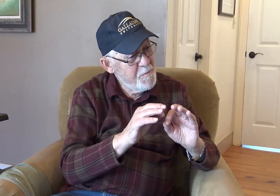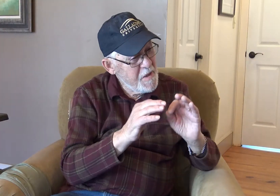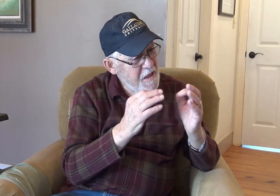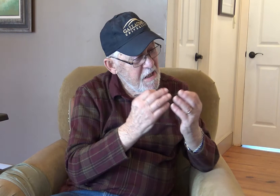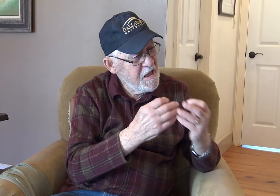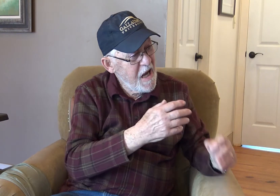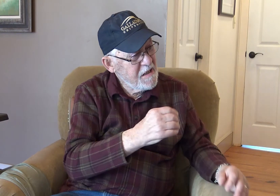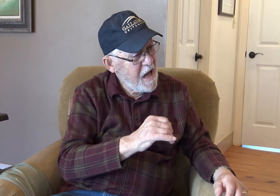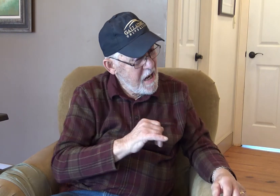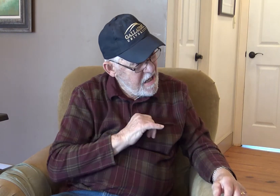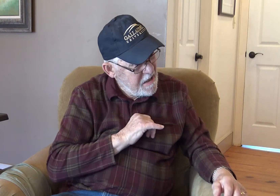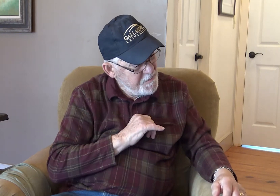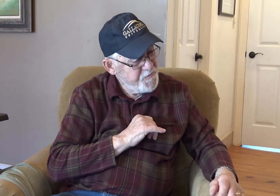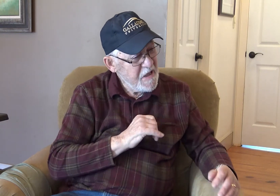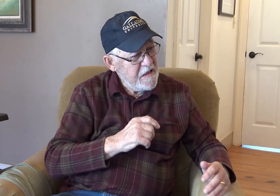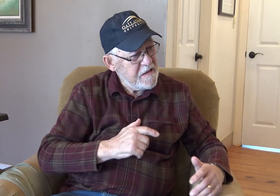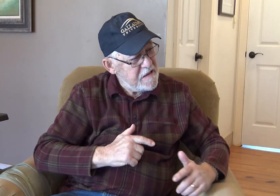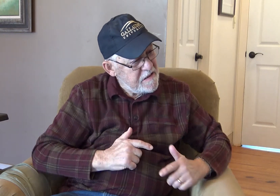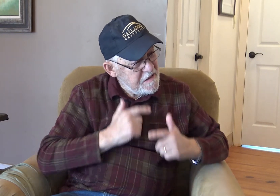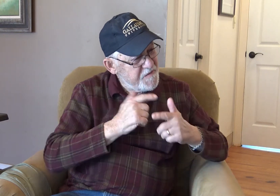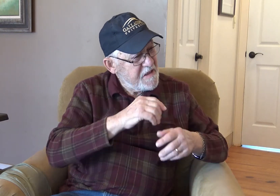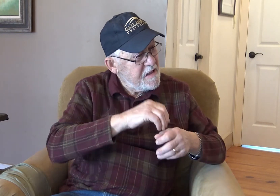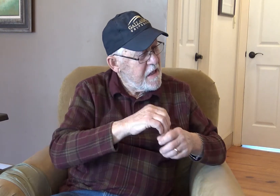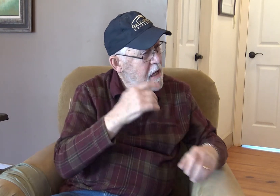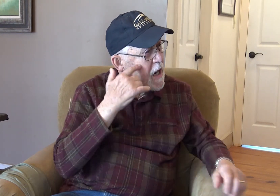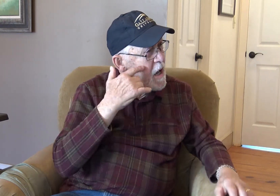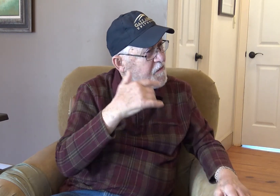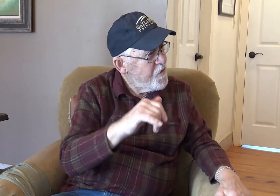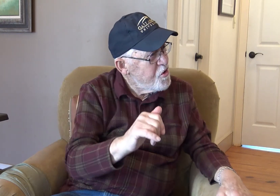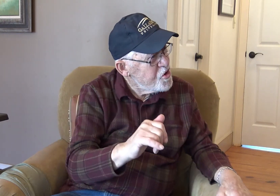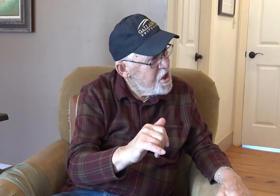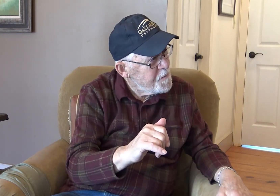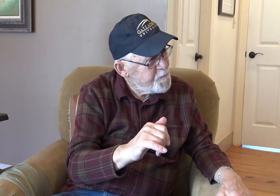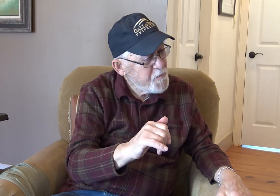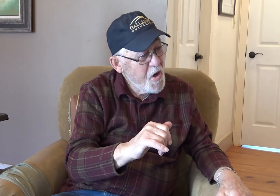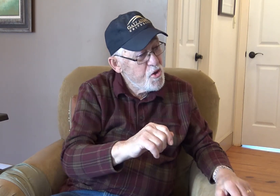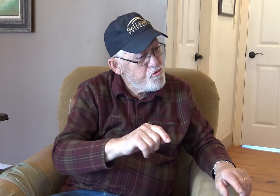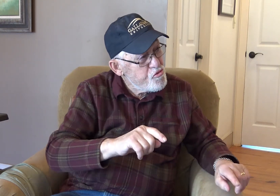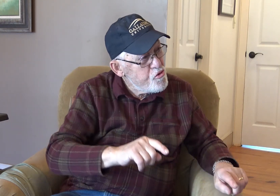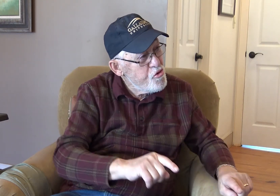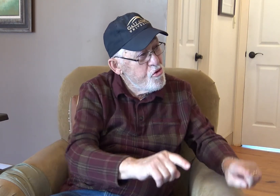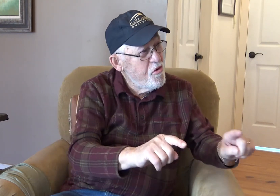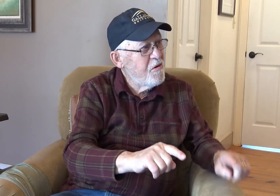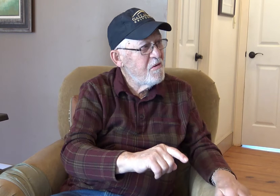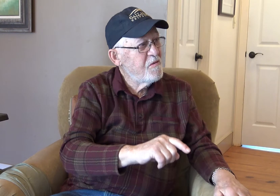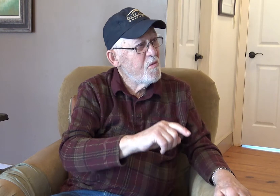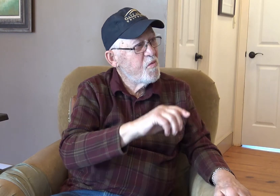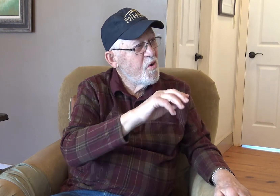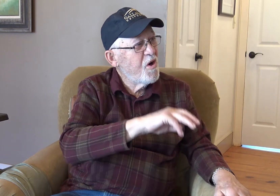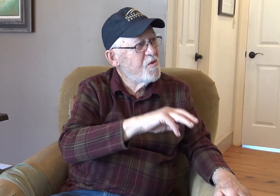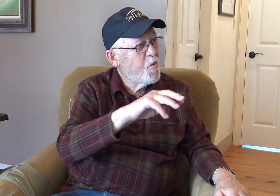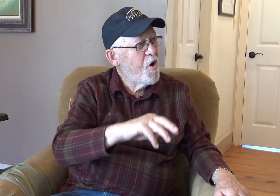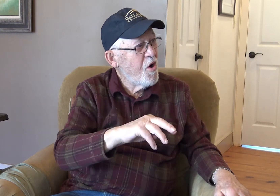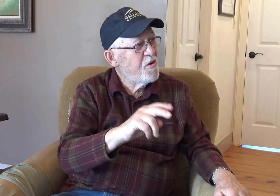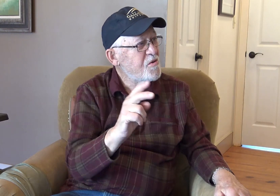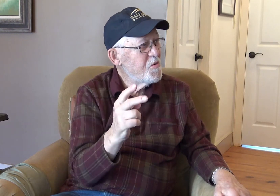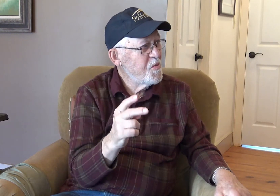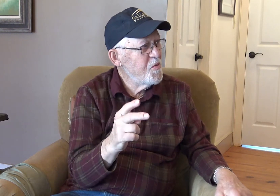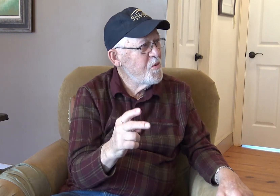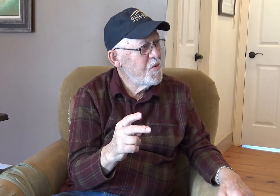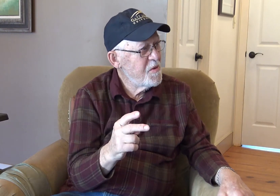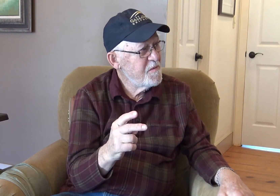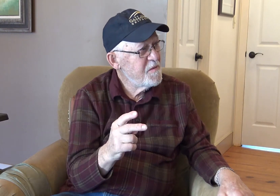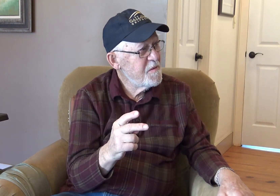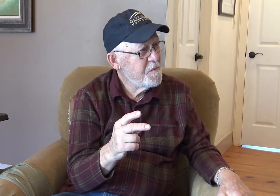My family and I lived in California during World War II.